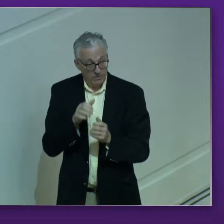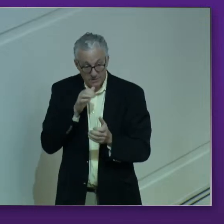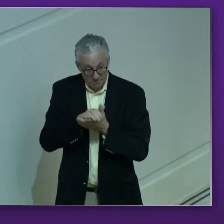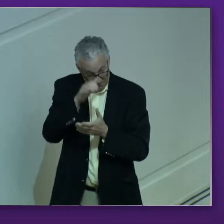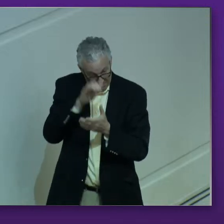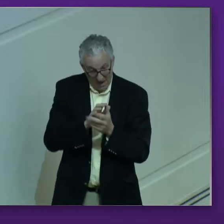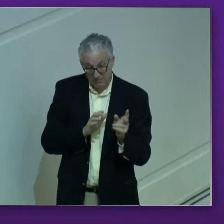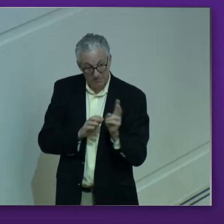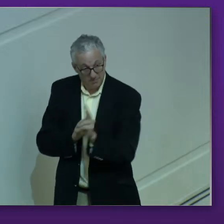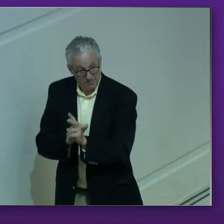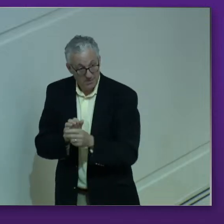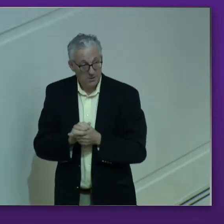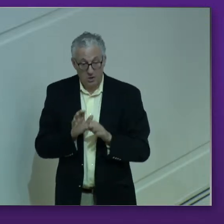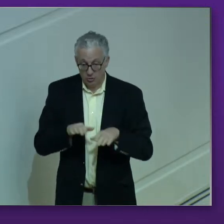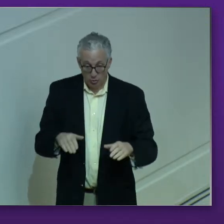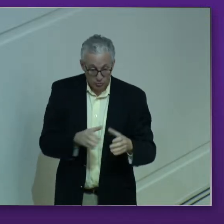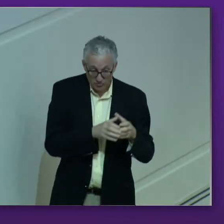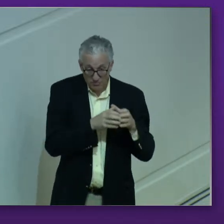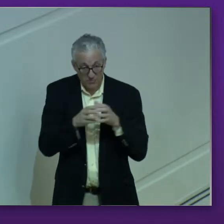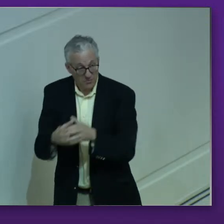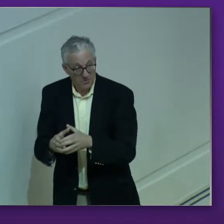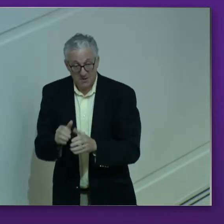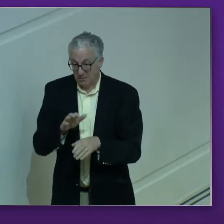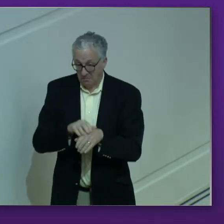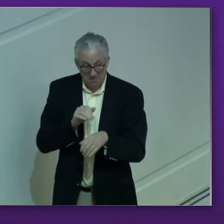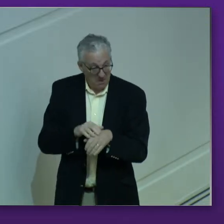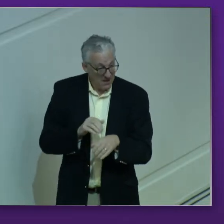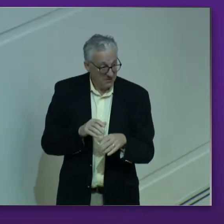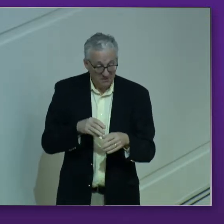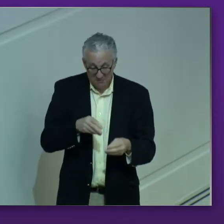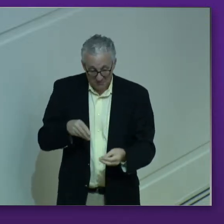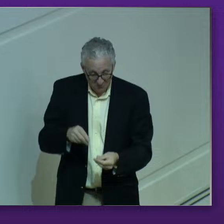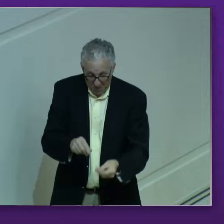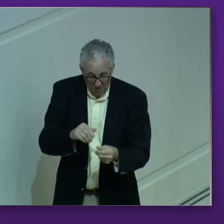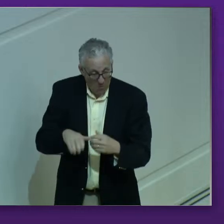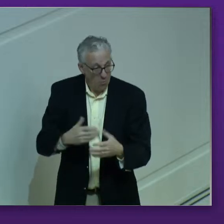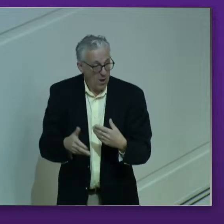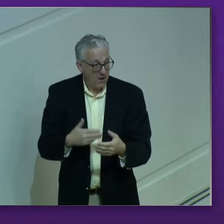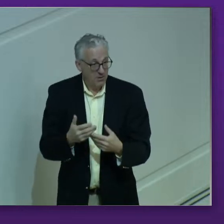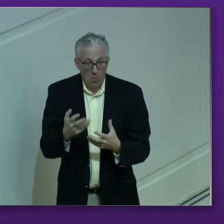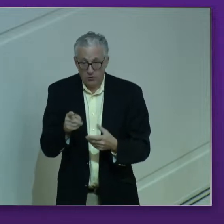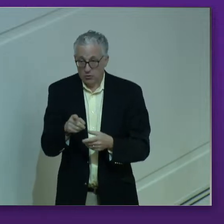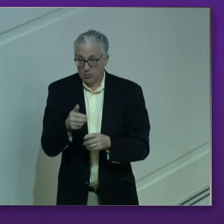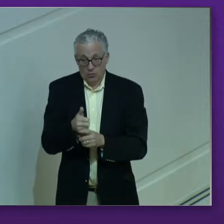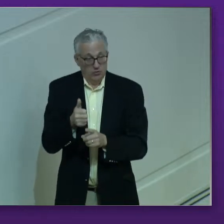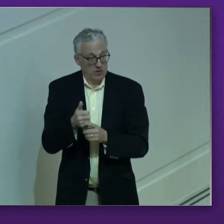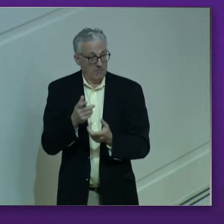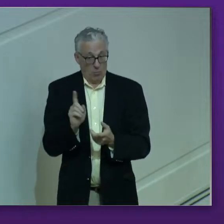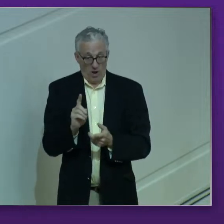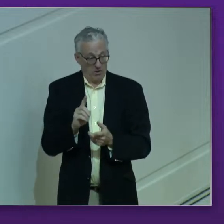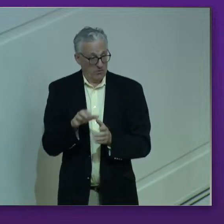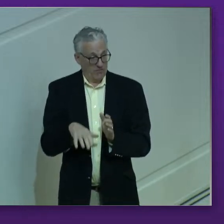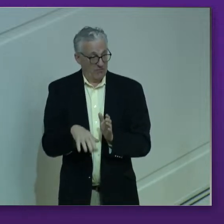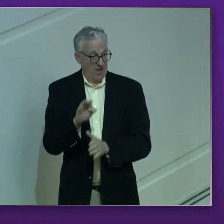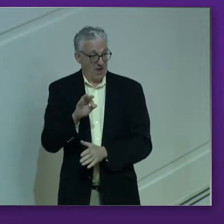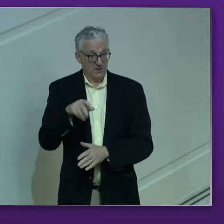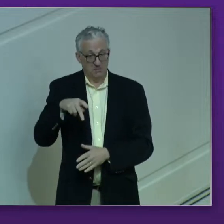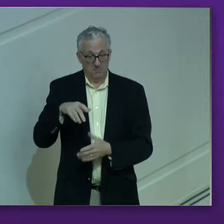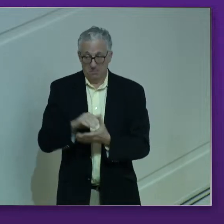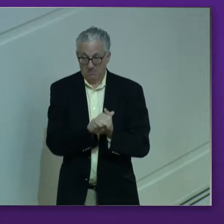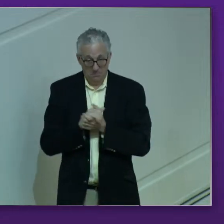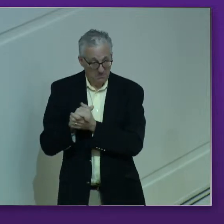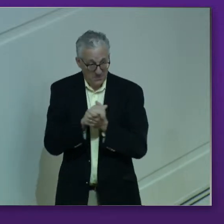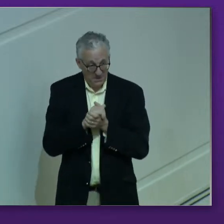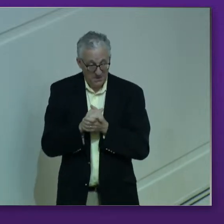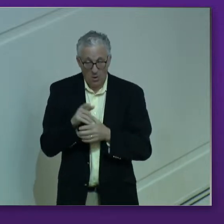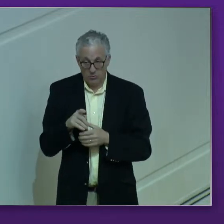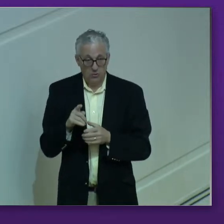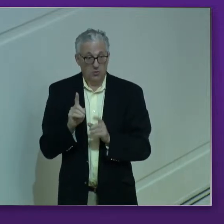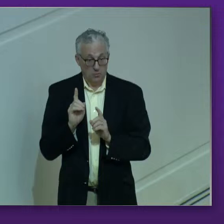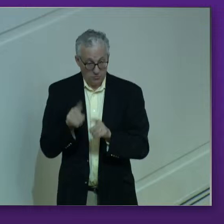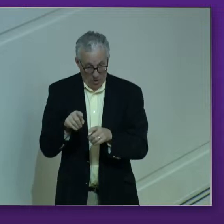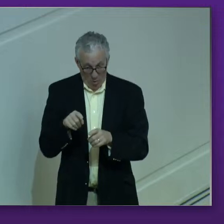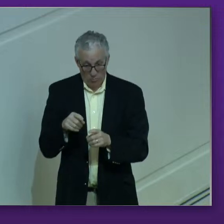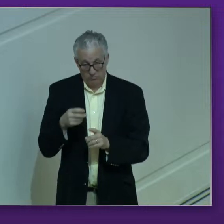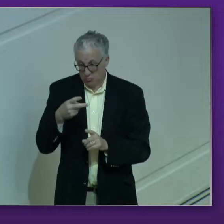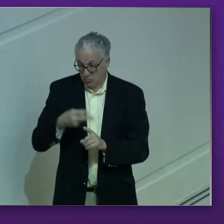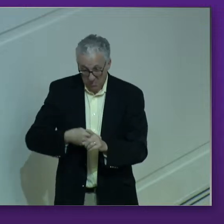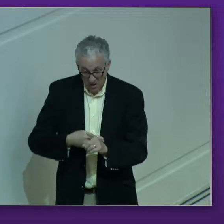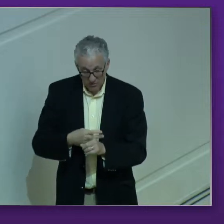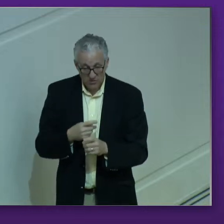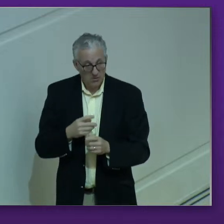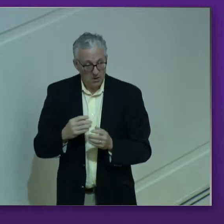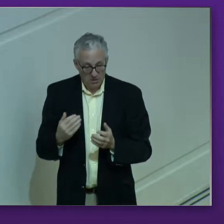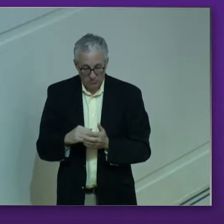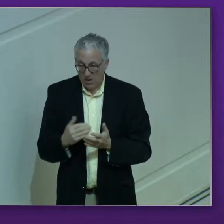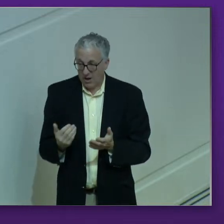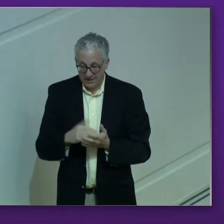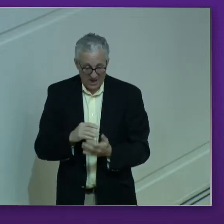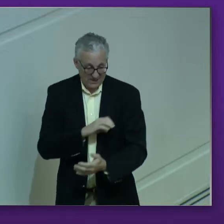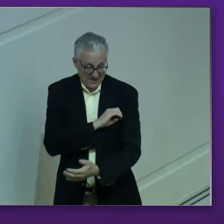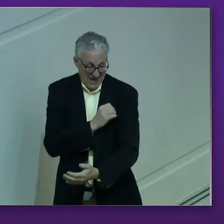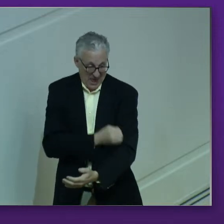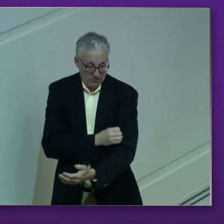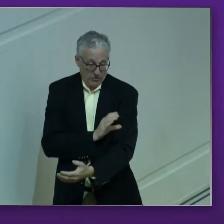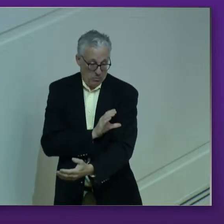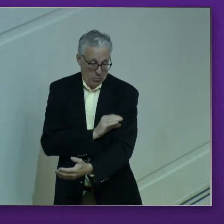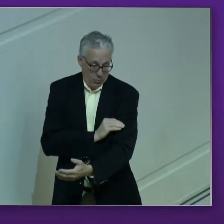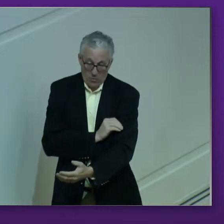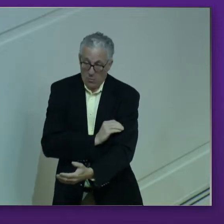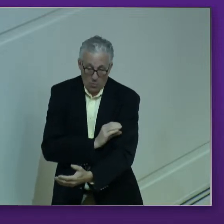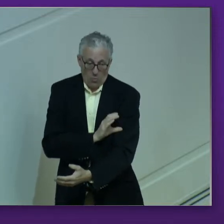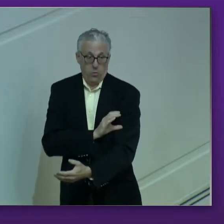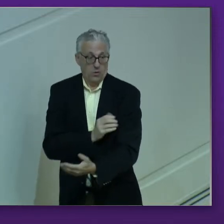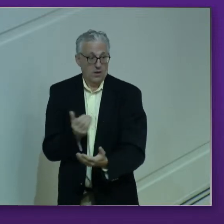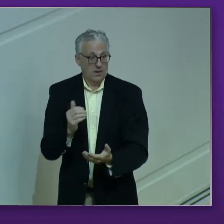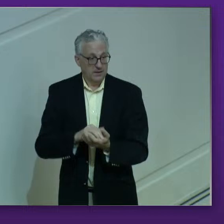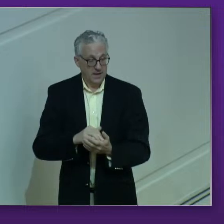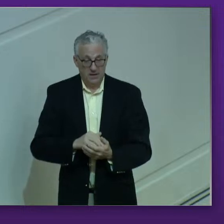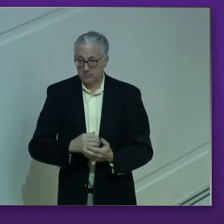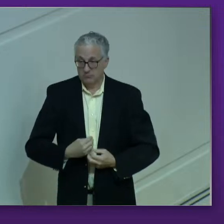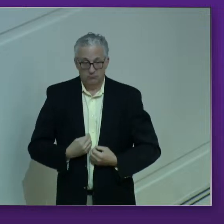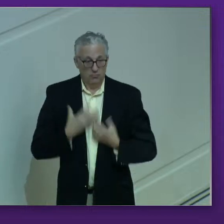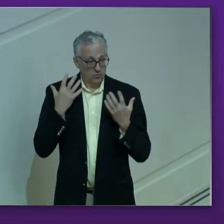IF YOU HAVE FOUND IT VISIT AS